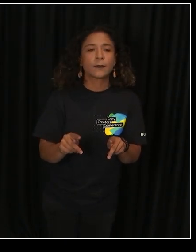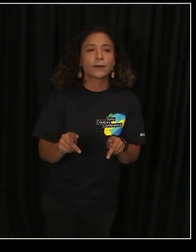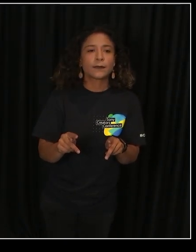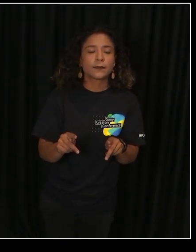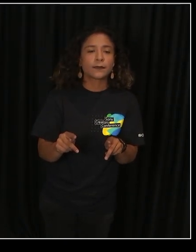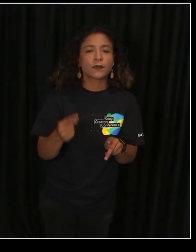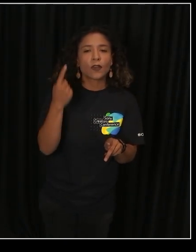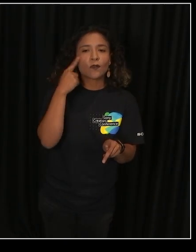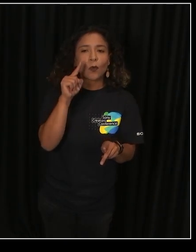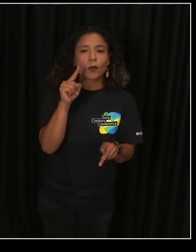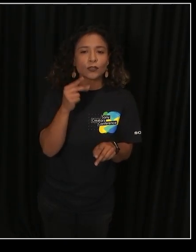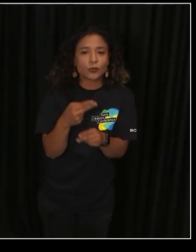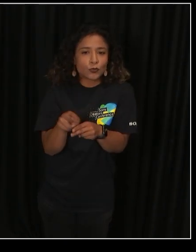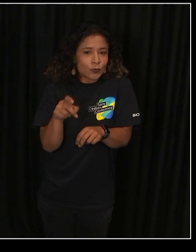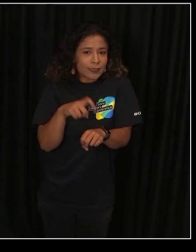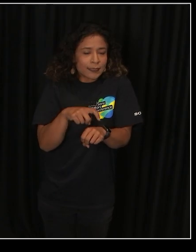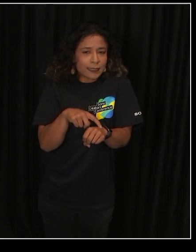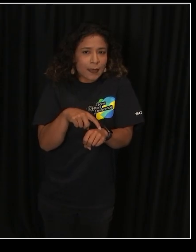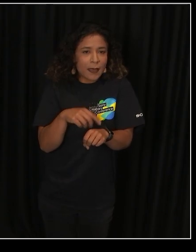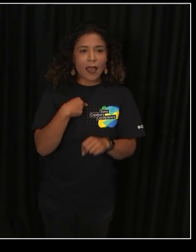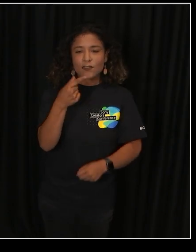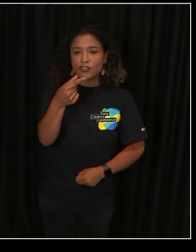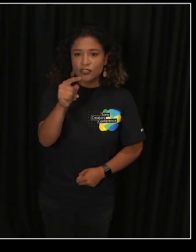for a limited time, have GT Sophy available